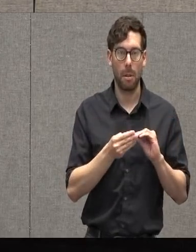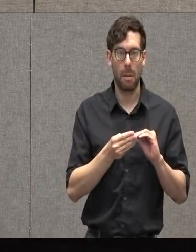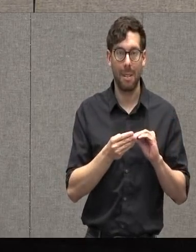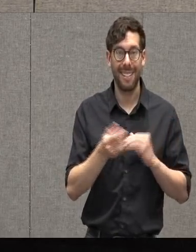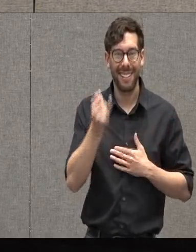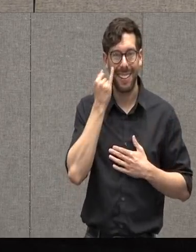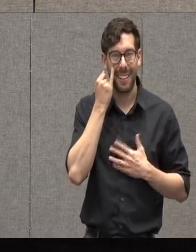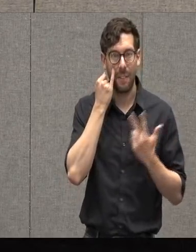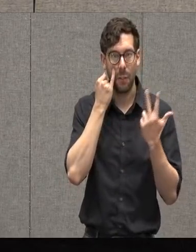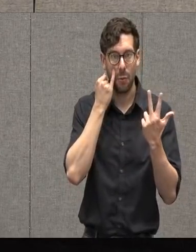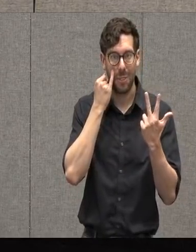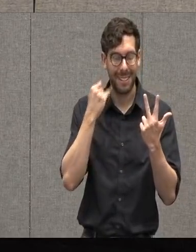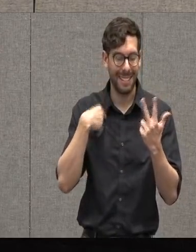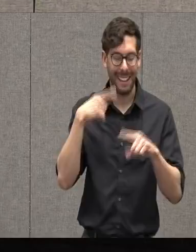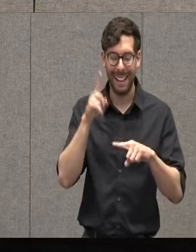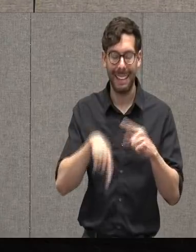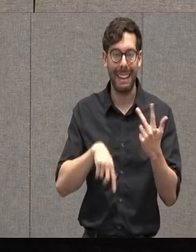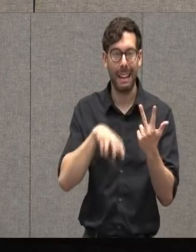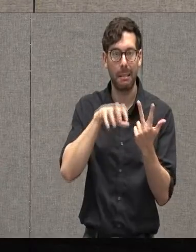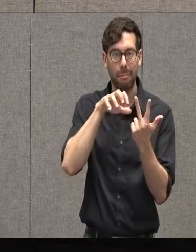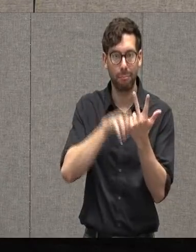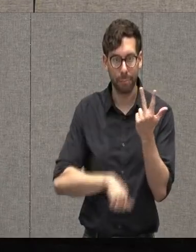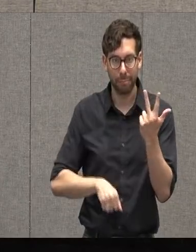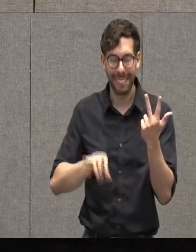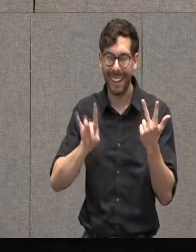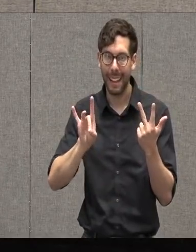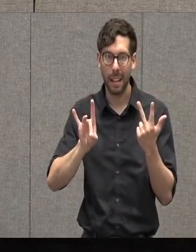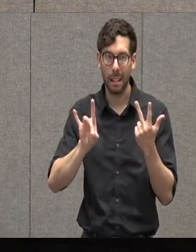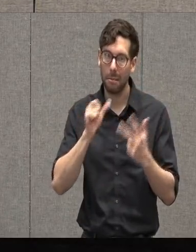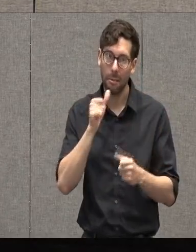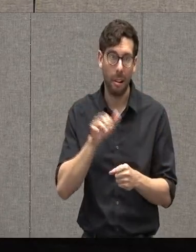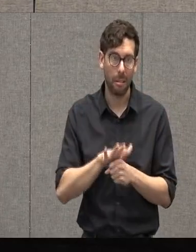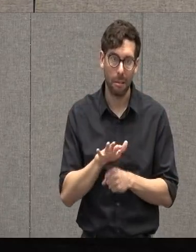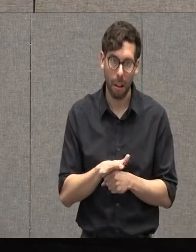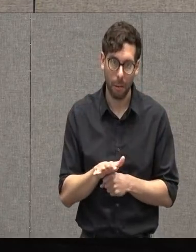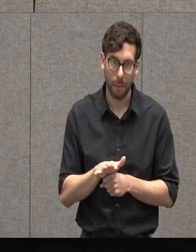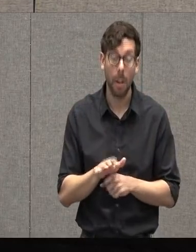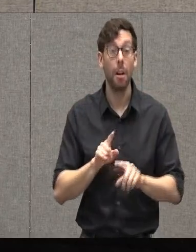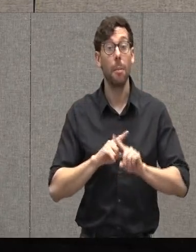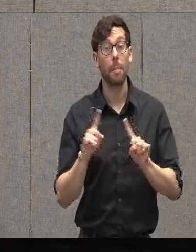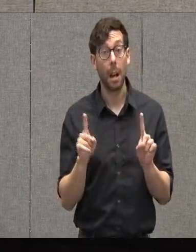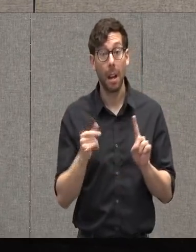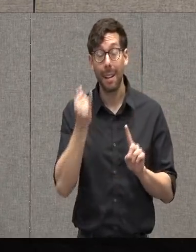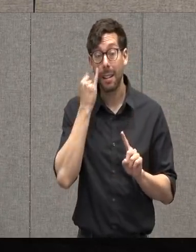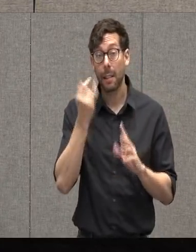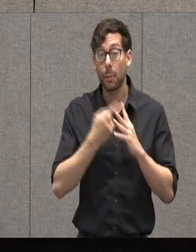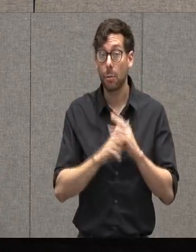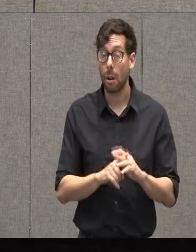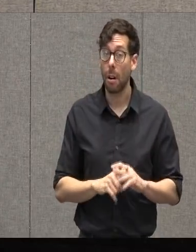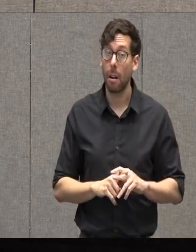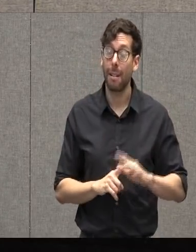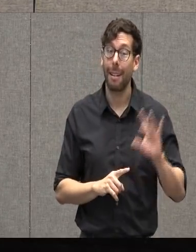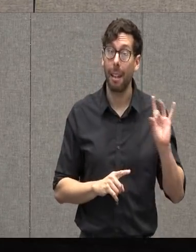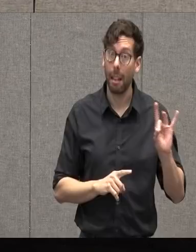I don't have enough. But if I start with eight, I can take away one, two, three